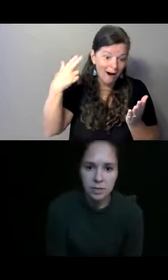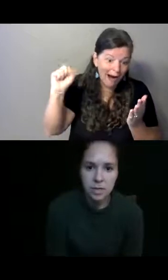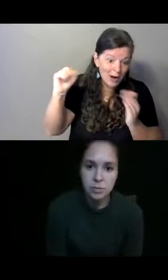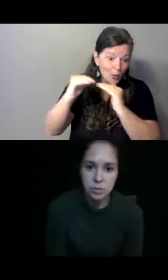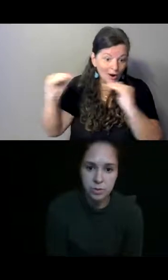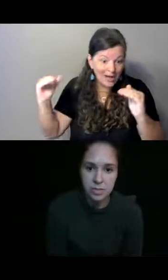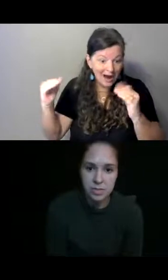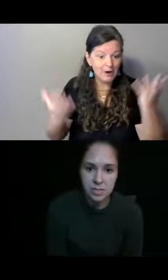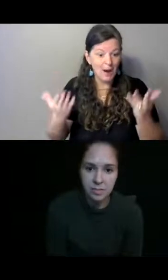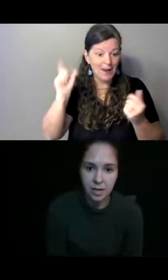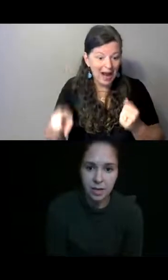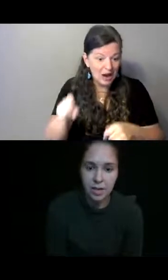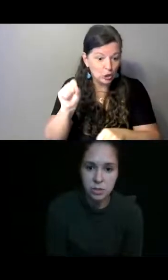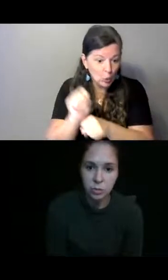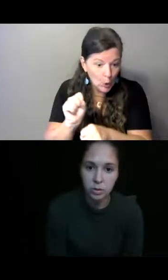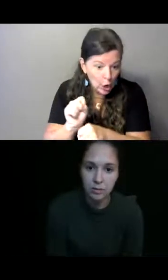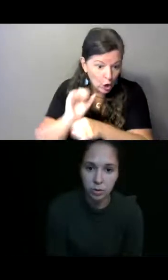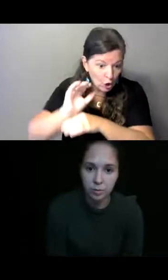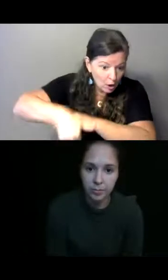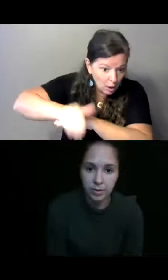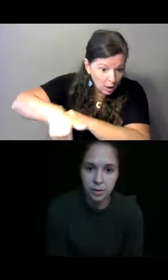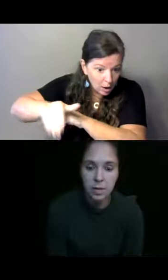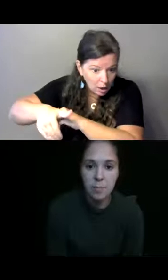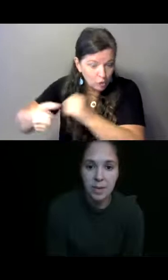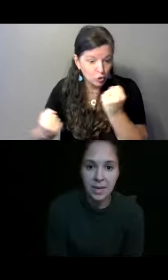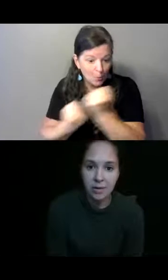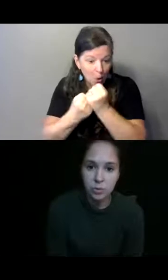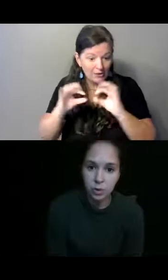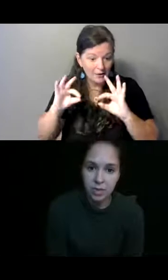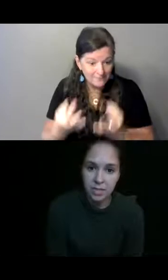Some students, at a high school level, may have to work in the